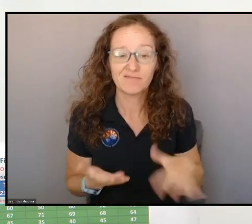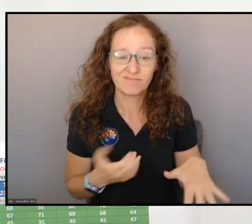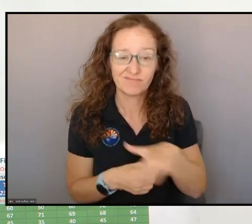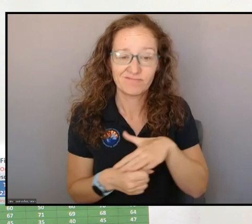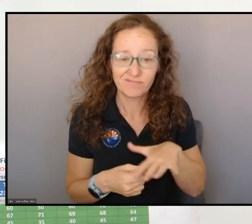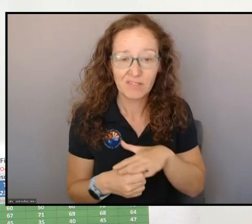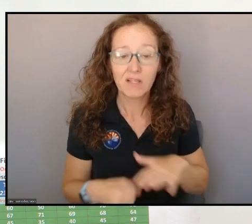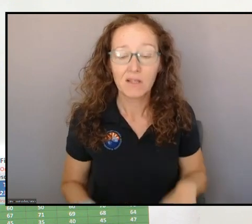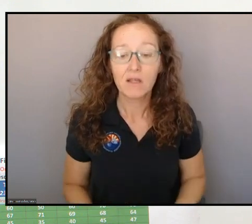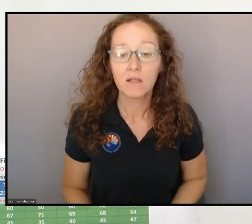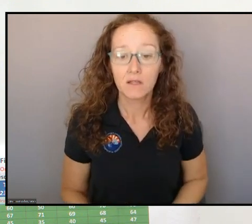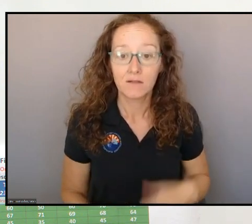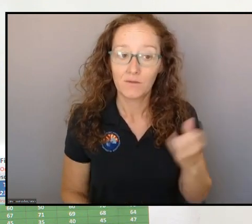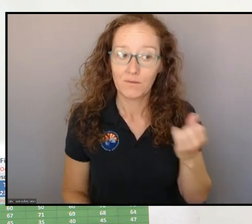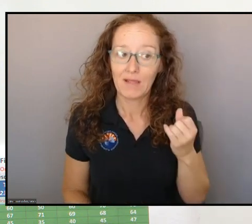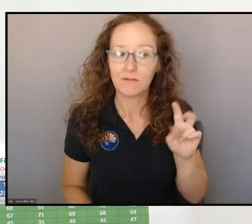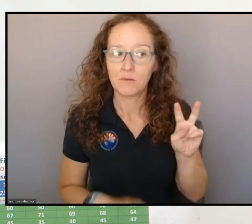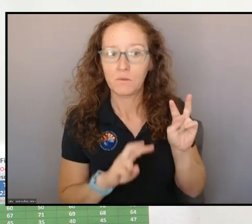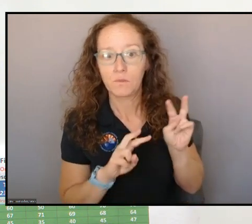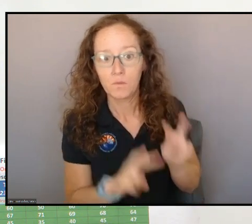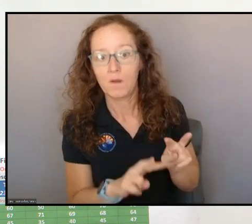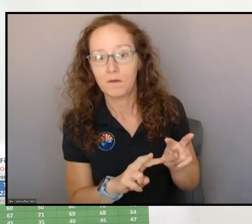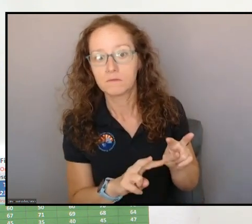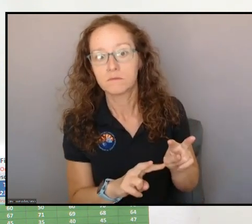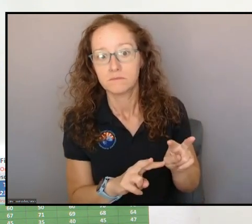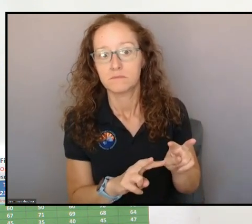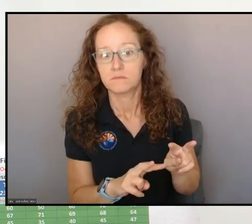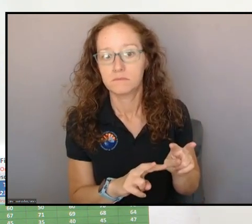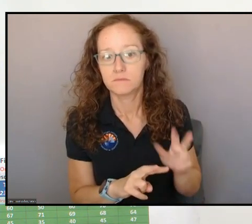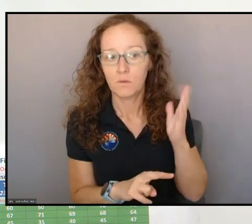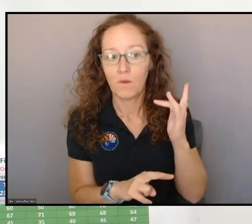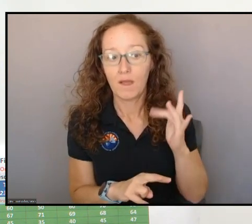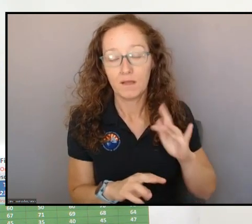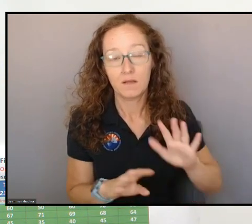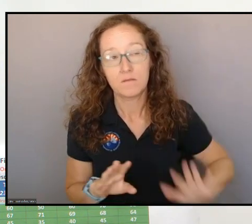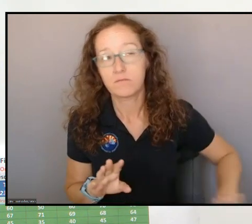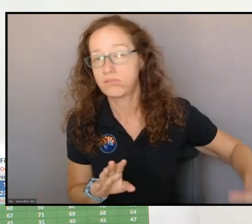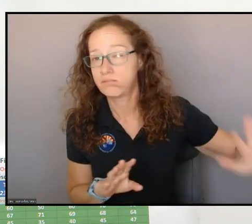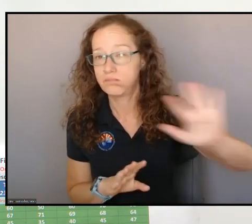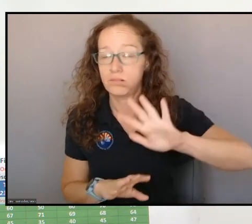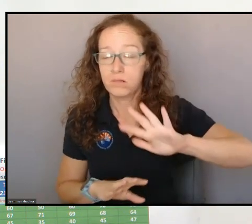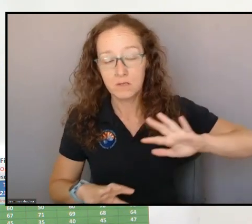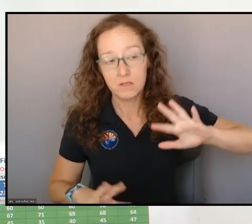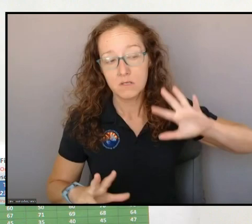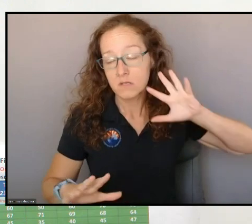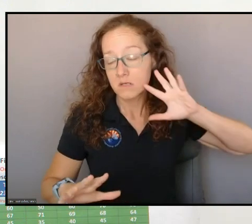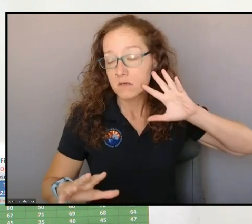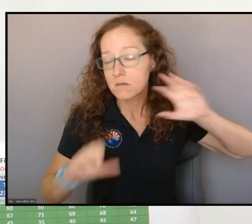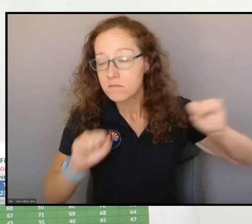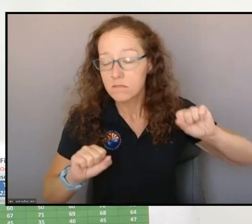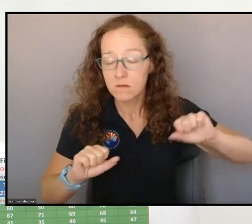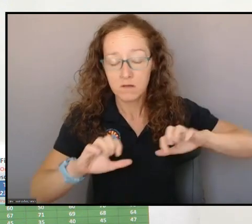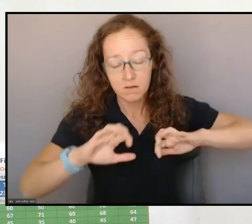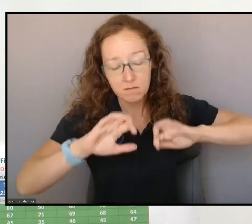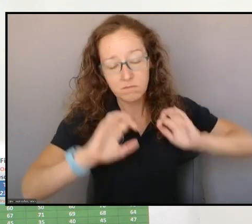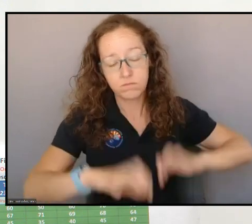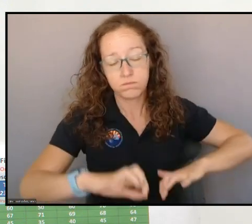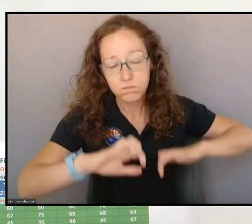going to have to watch for widespread, heavy rain producing thunderstorms. We are centered pretty much right in